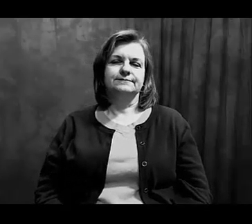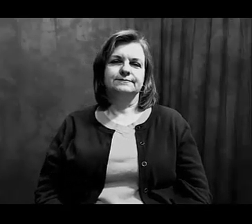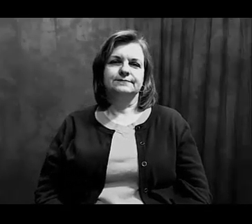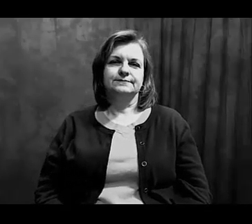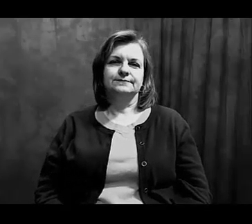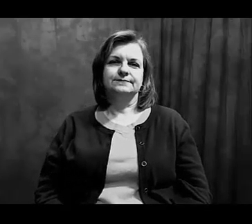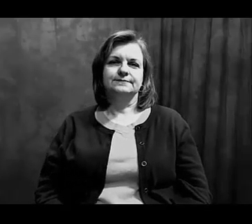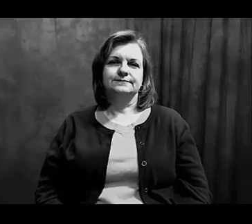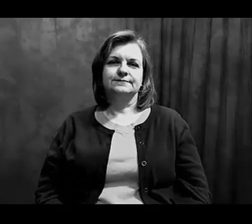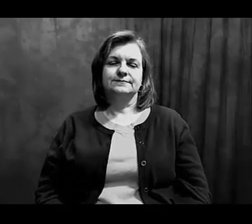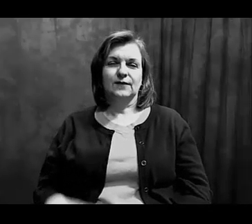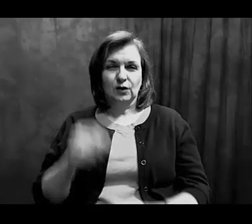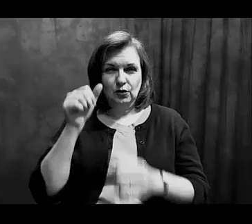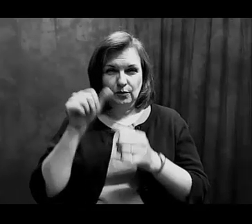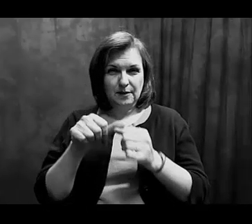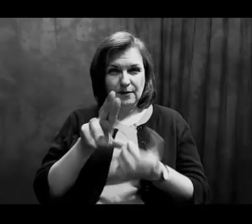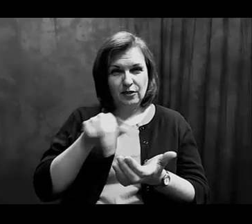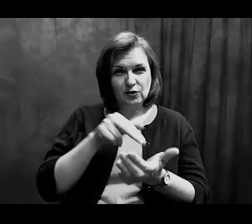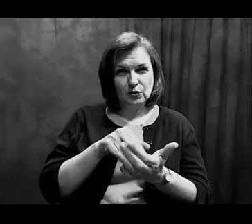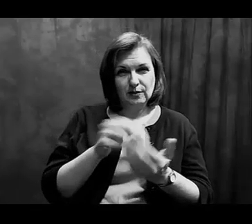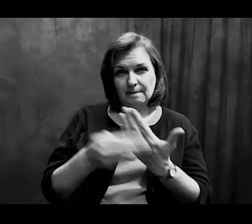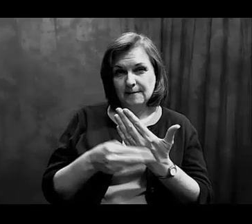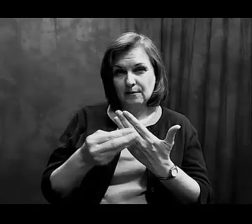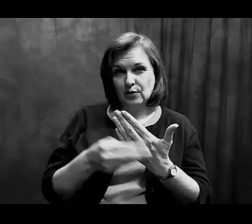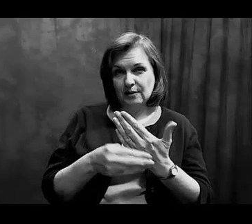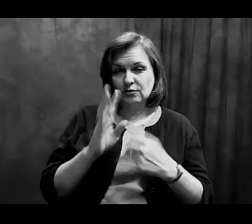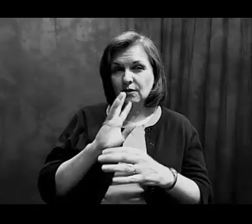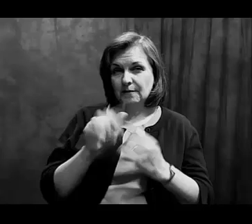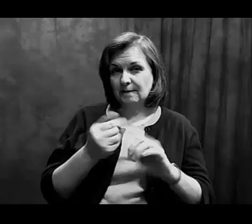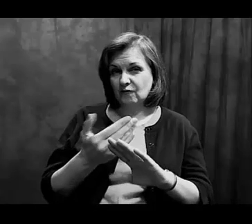for that nuclear membrane we talked about before